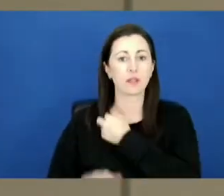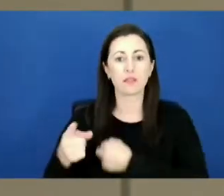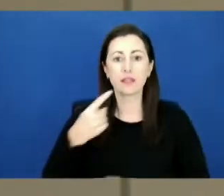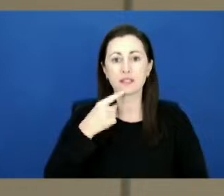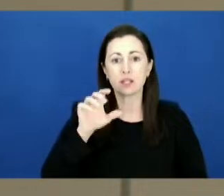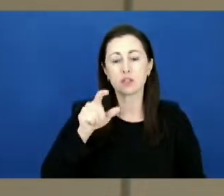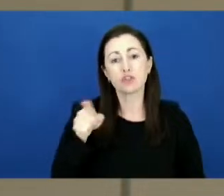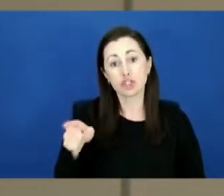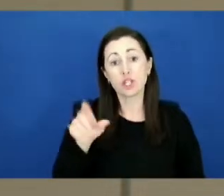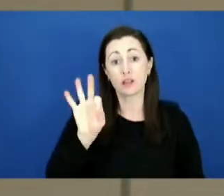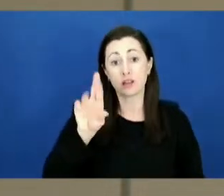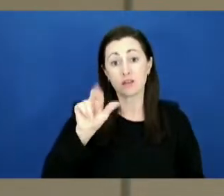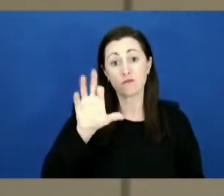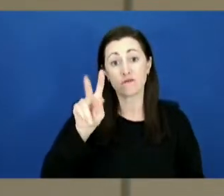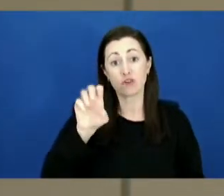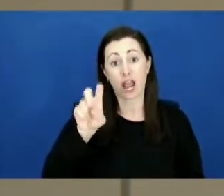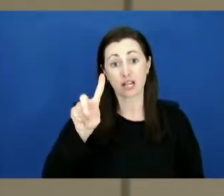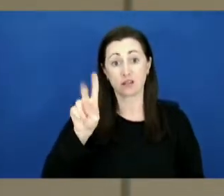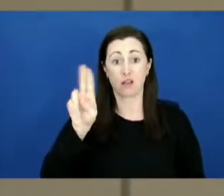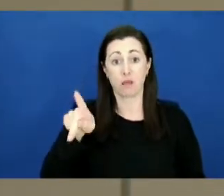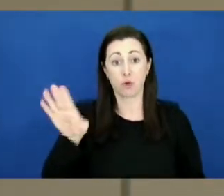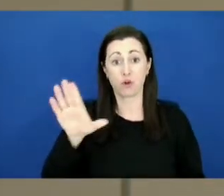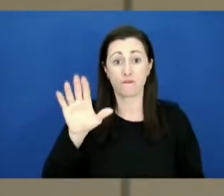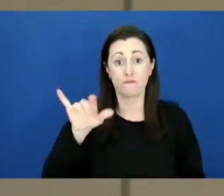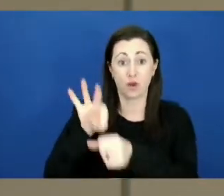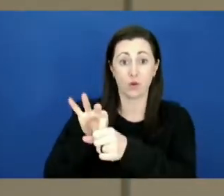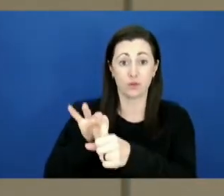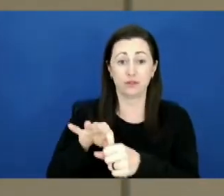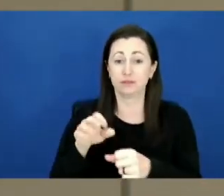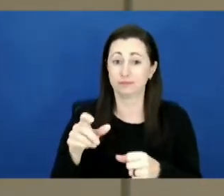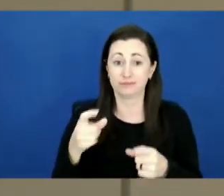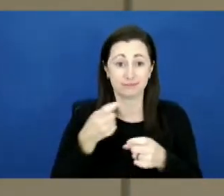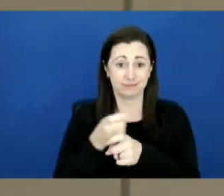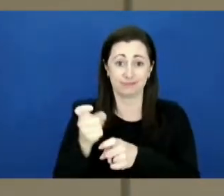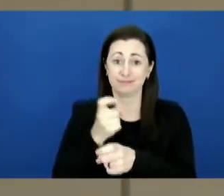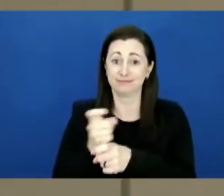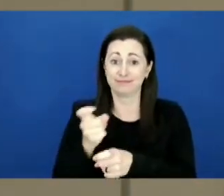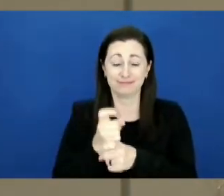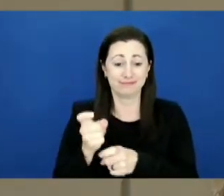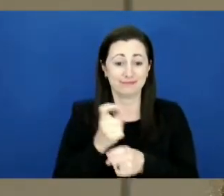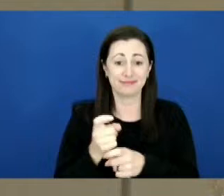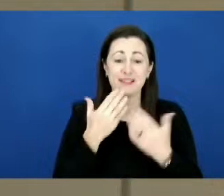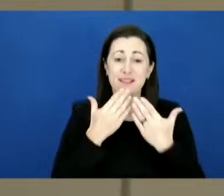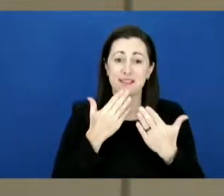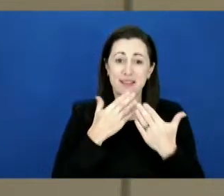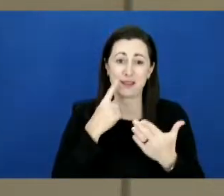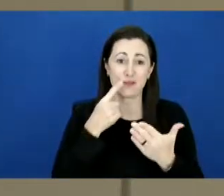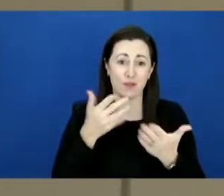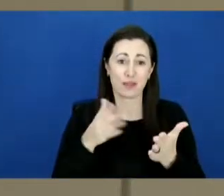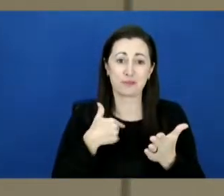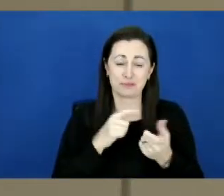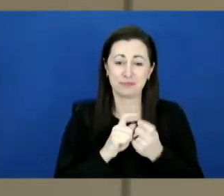I APPRECIATE IT.